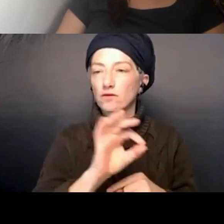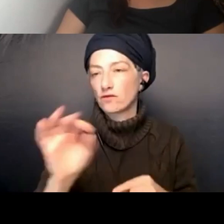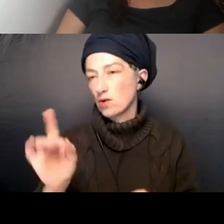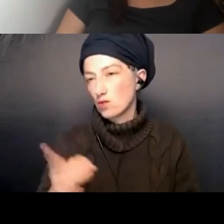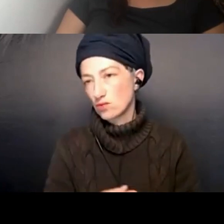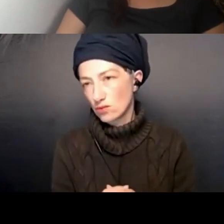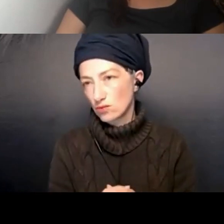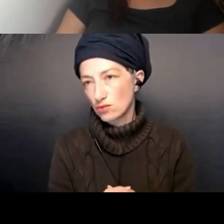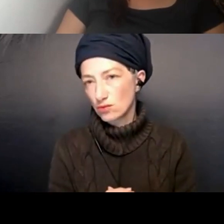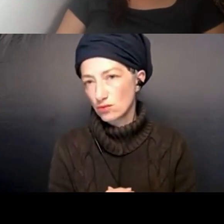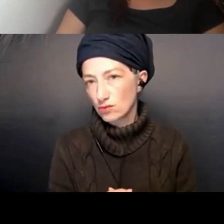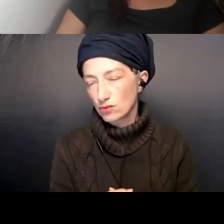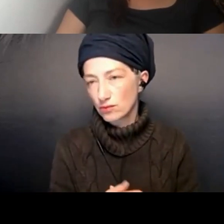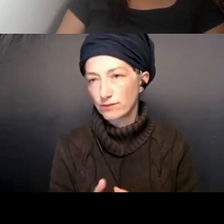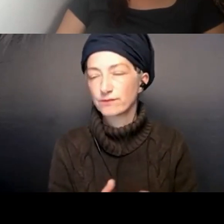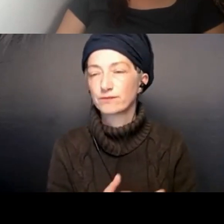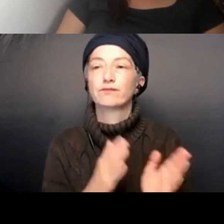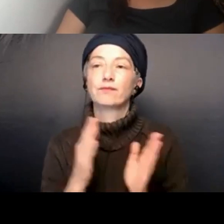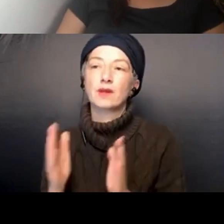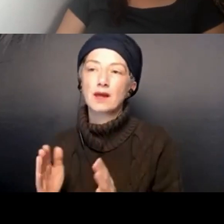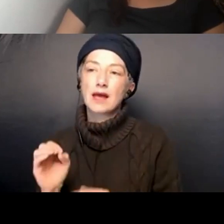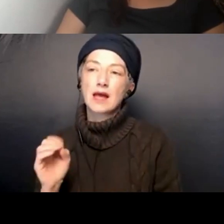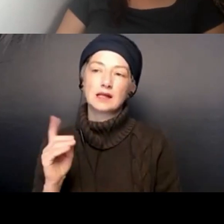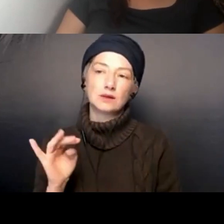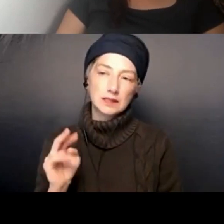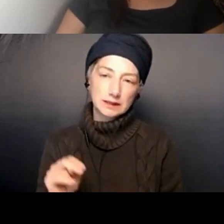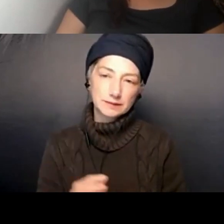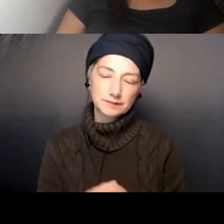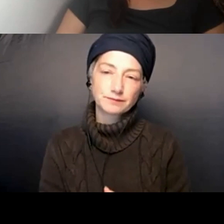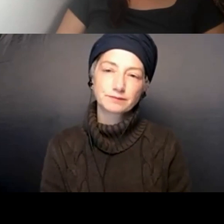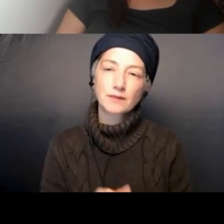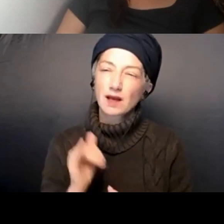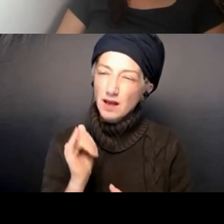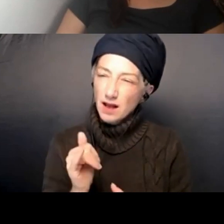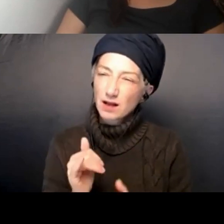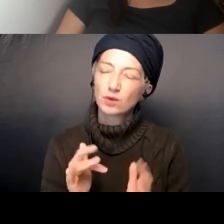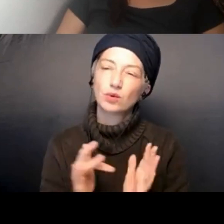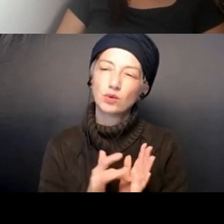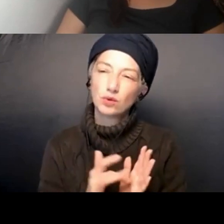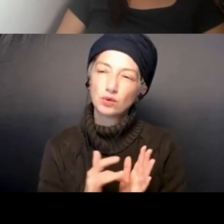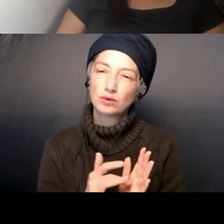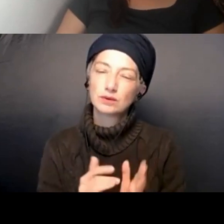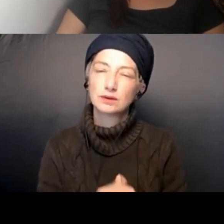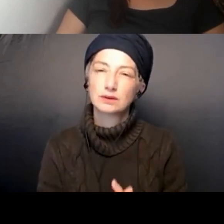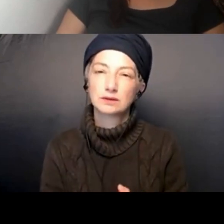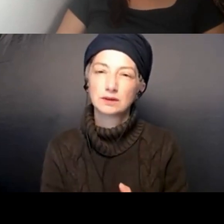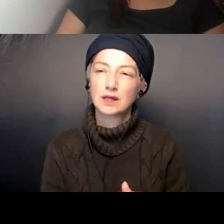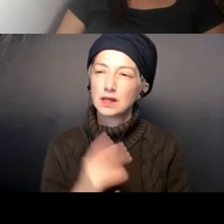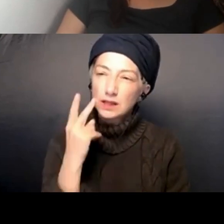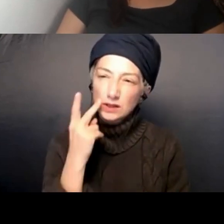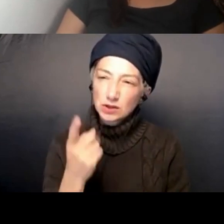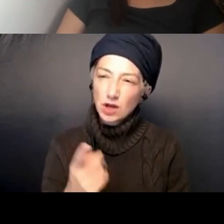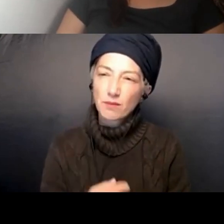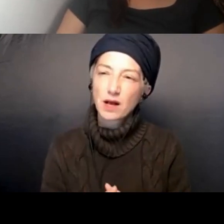Edwin Ramirez: Yes, because, this is Edwin speaking, because when you look at the roles those crips are given